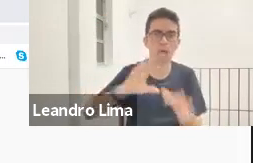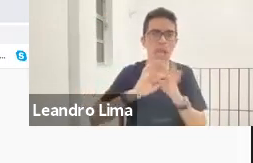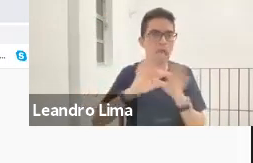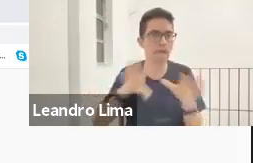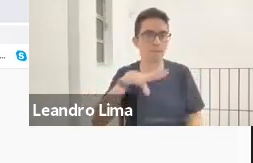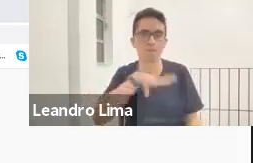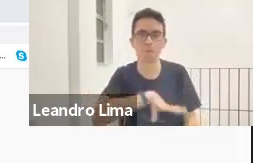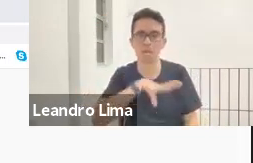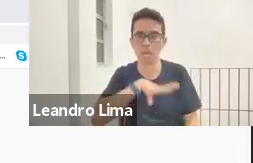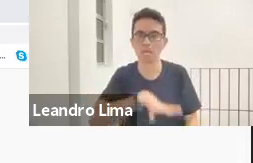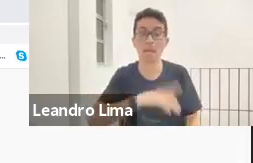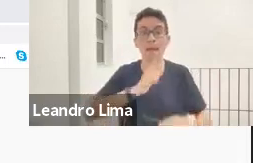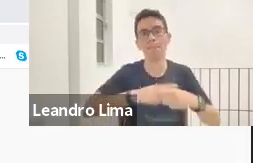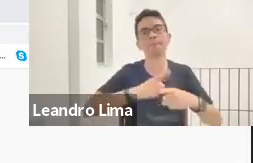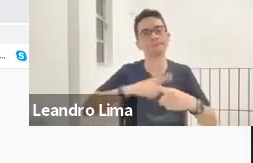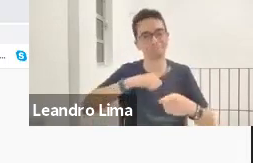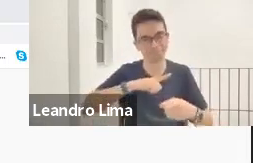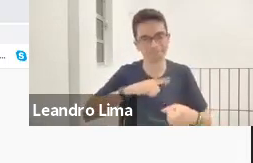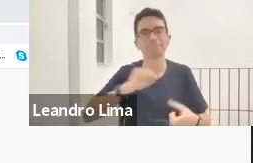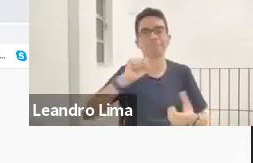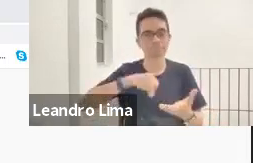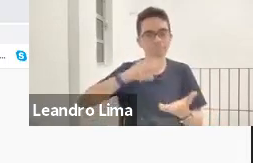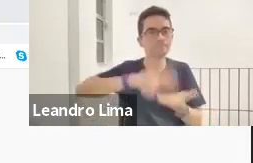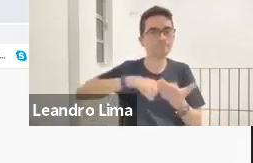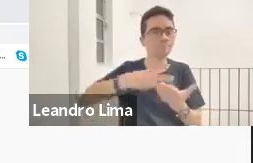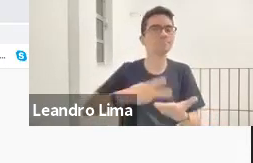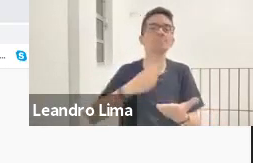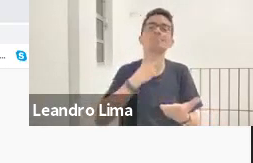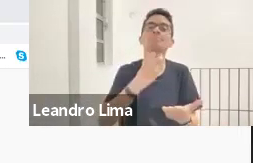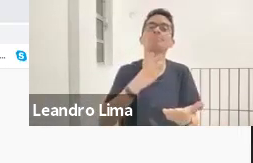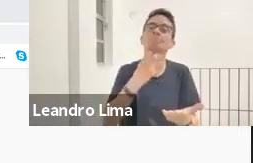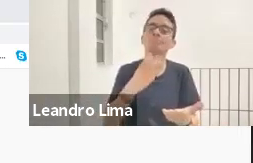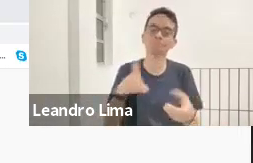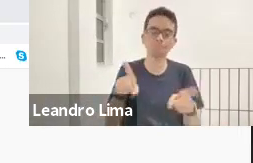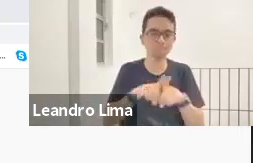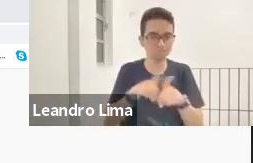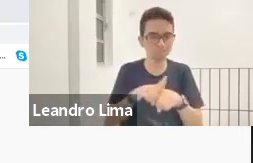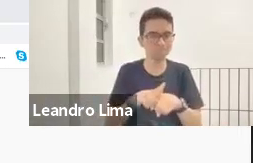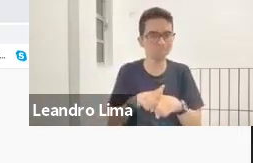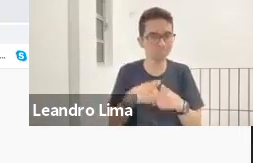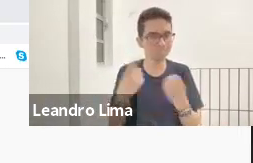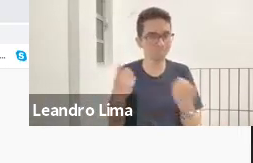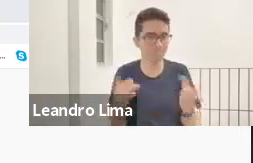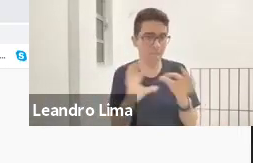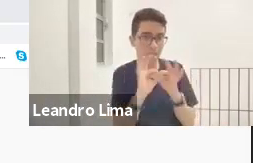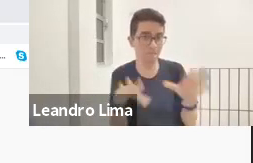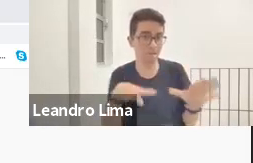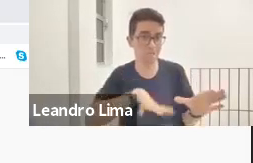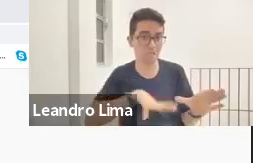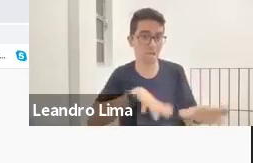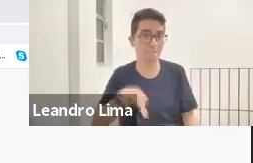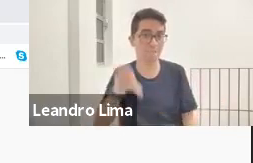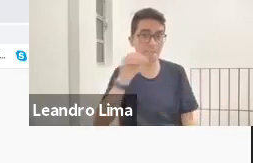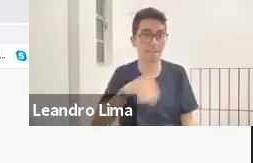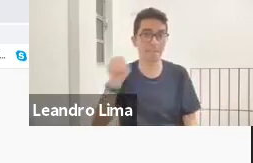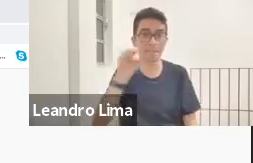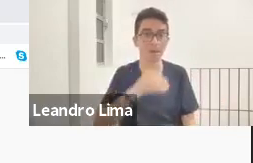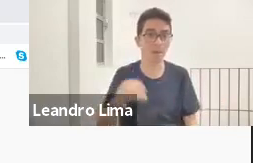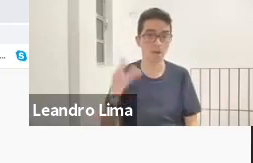ns in portuguese and then ns in portuguese and then we have in portuguese and then we have. interpreters so come on. everybody or I can just jump into one I can just jump into one of them. Yeah